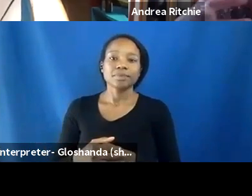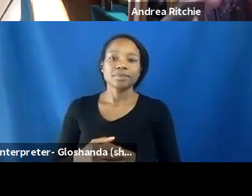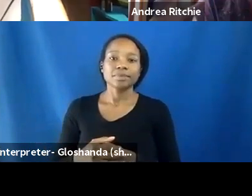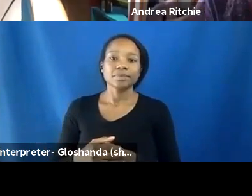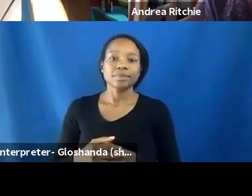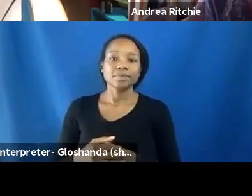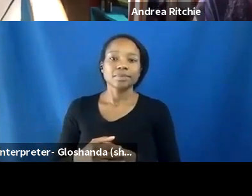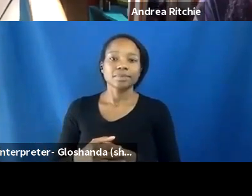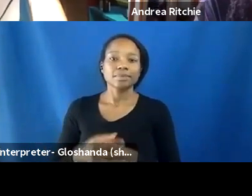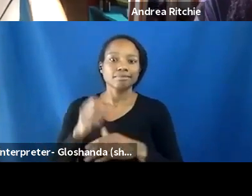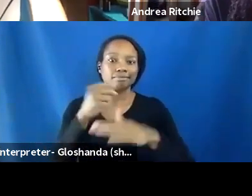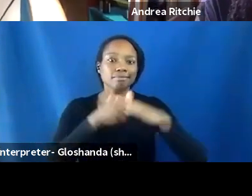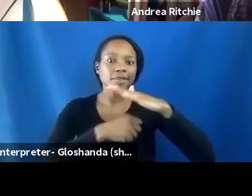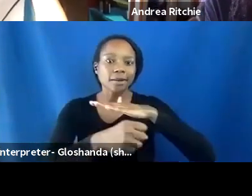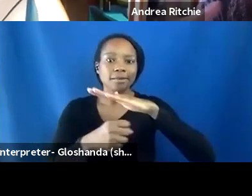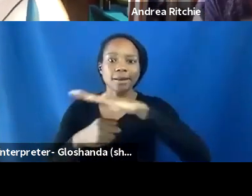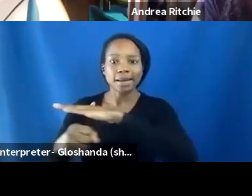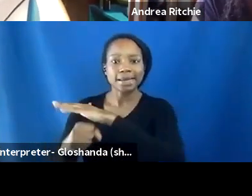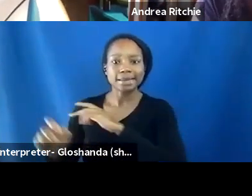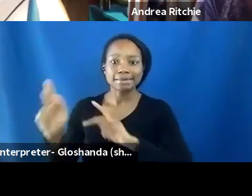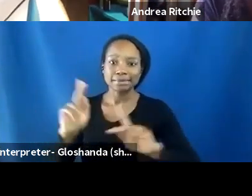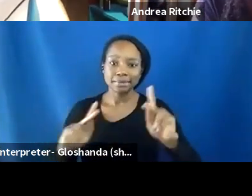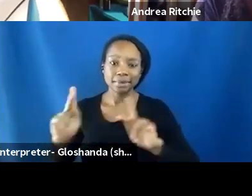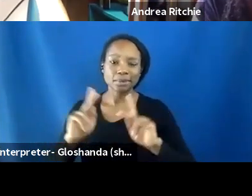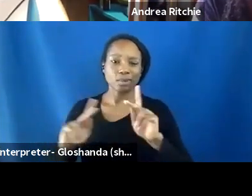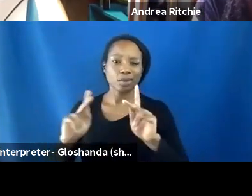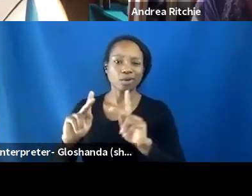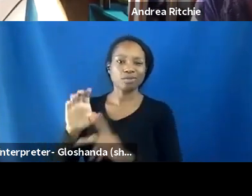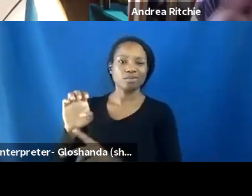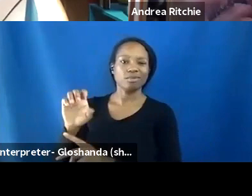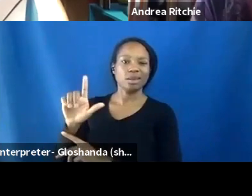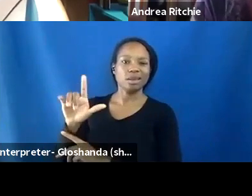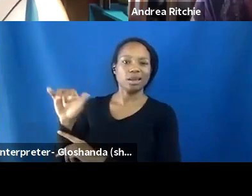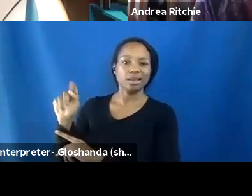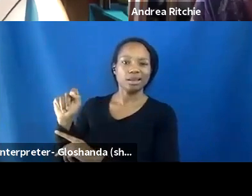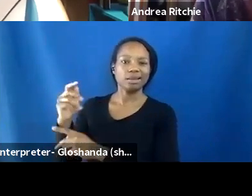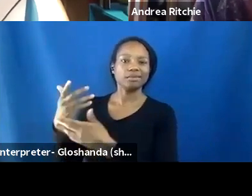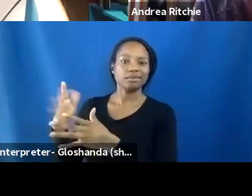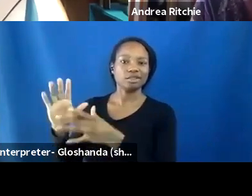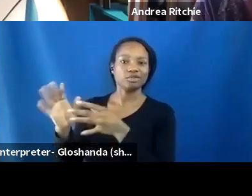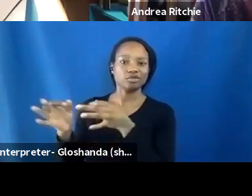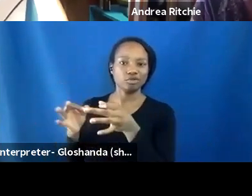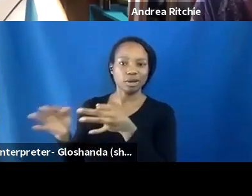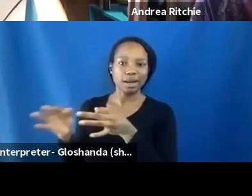policing migrant bodies and referring them into ICE detention, participating in sterilization of people